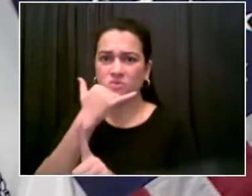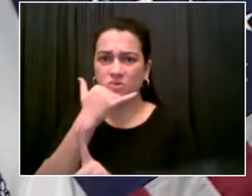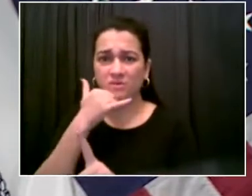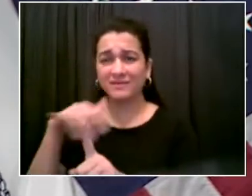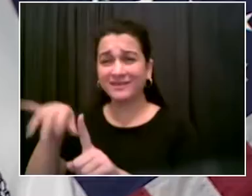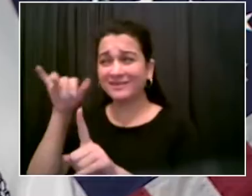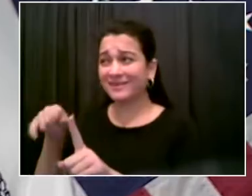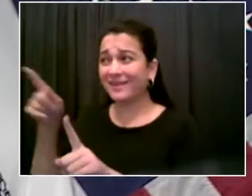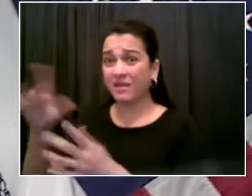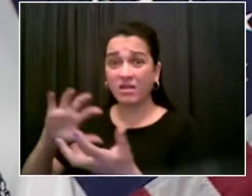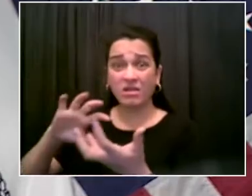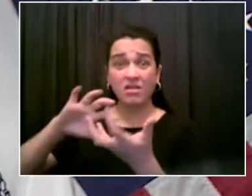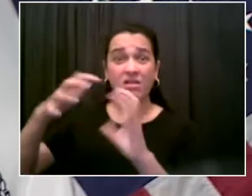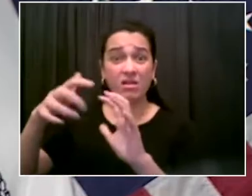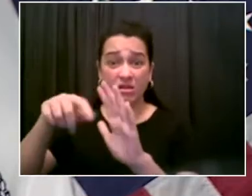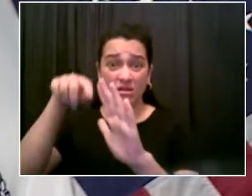INTENSE.